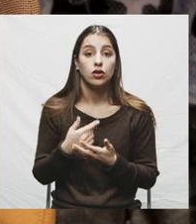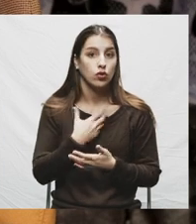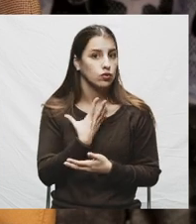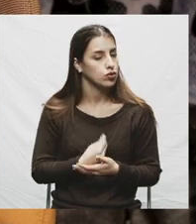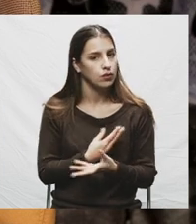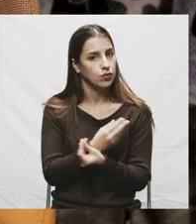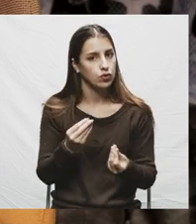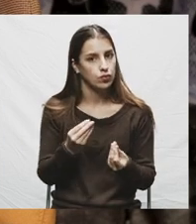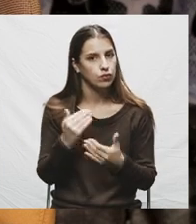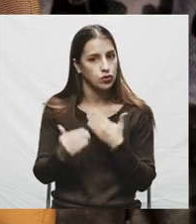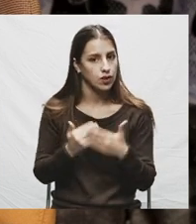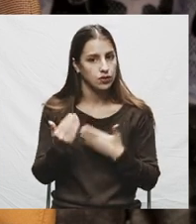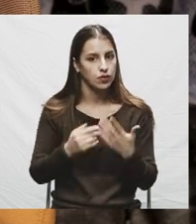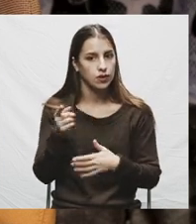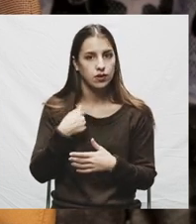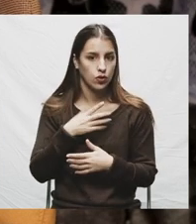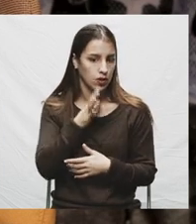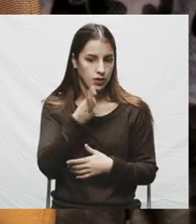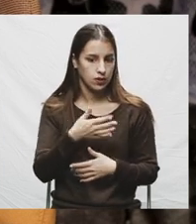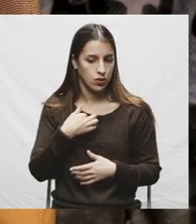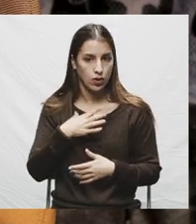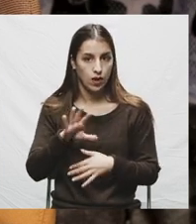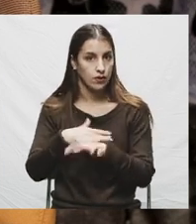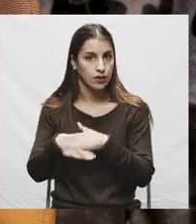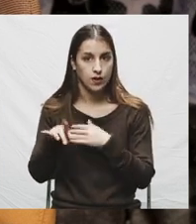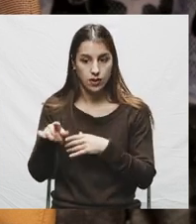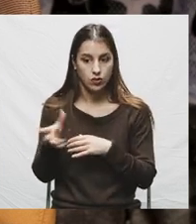I enjoyed so much the whole process and thought “I want to do this again, in other places”.